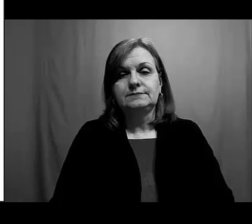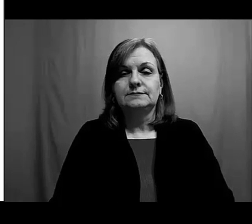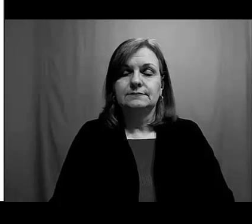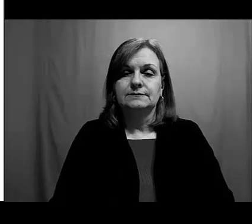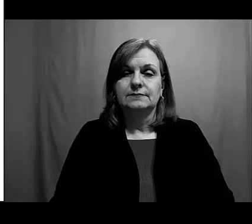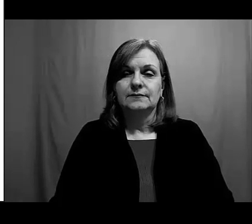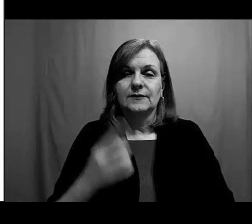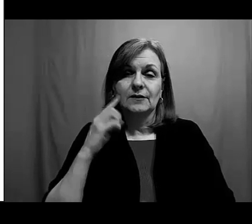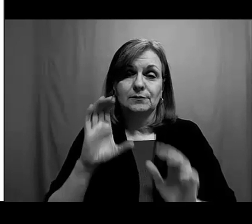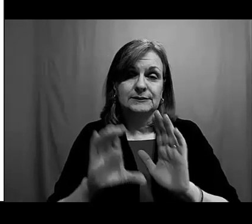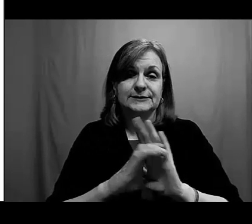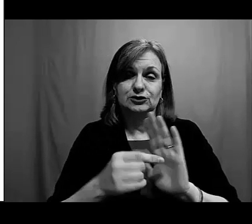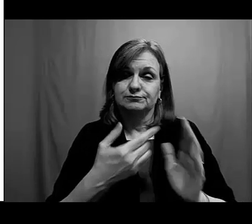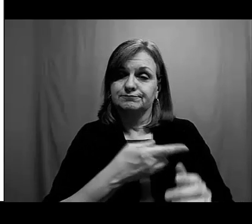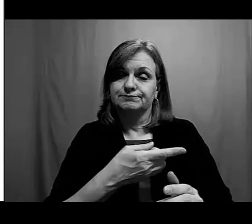we see